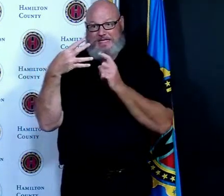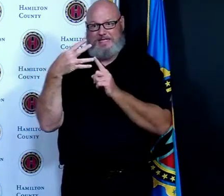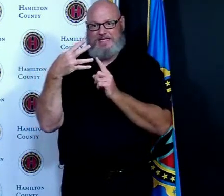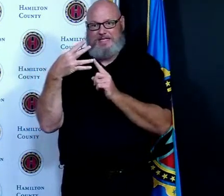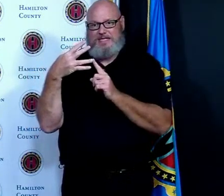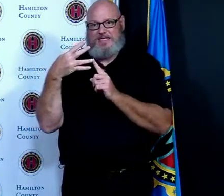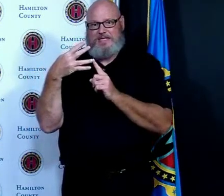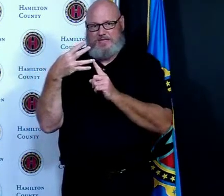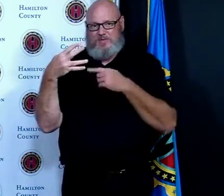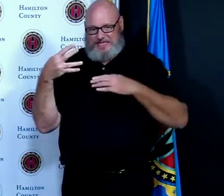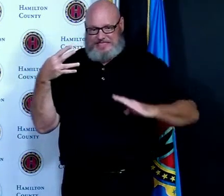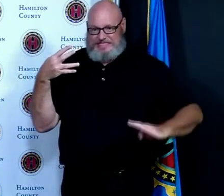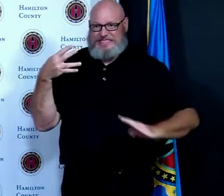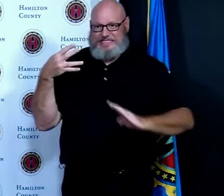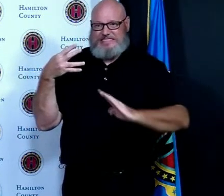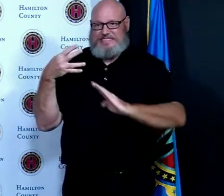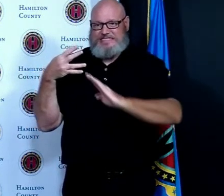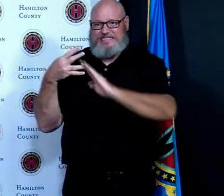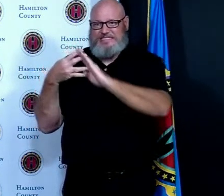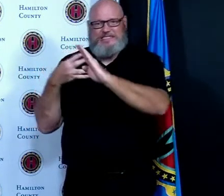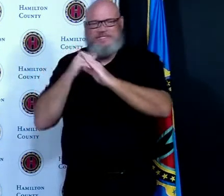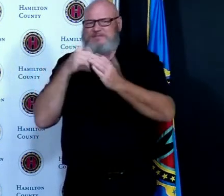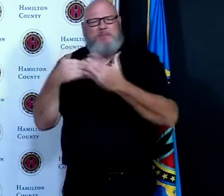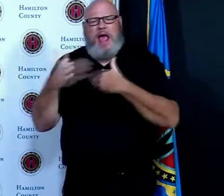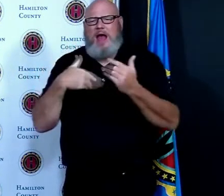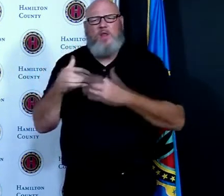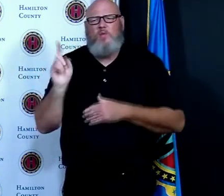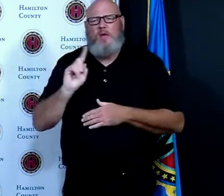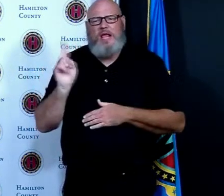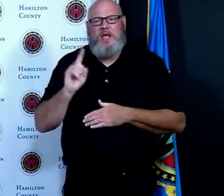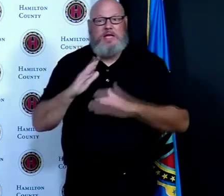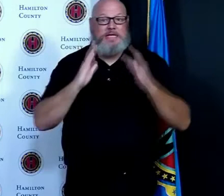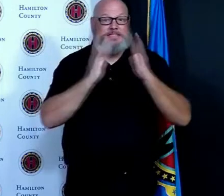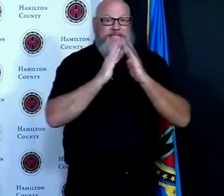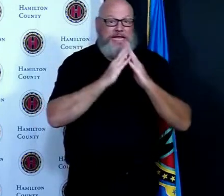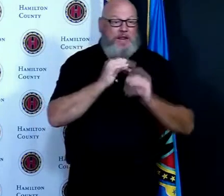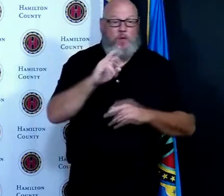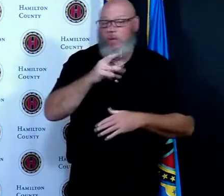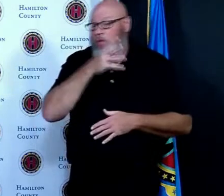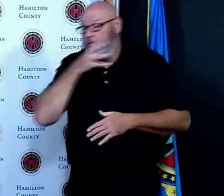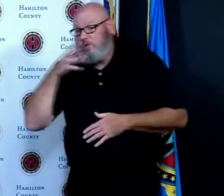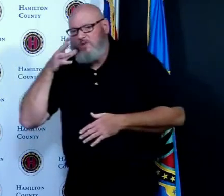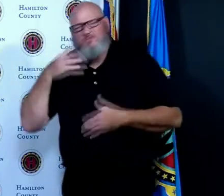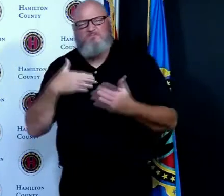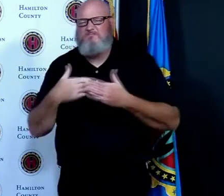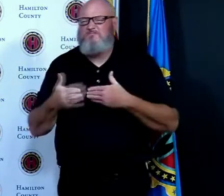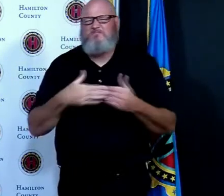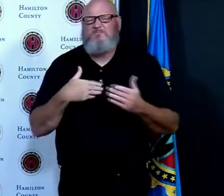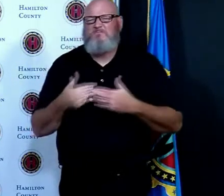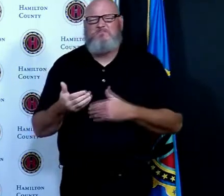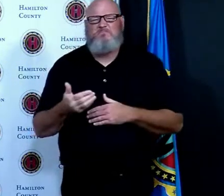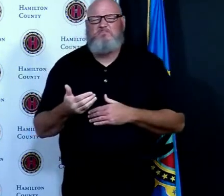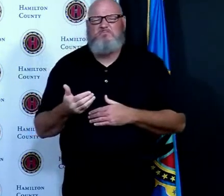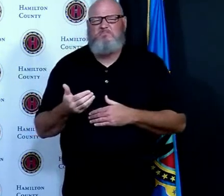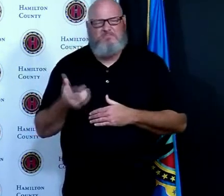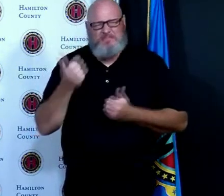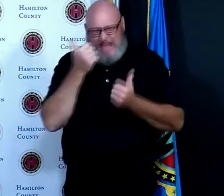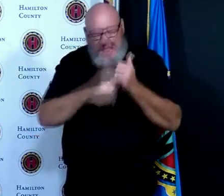county urban county we're all in this very bad trajectory no county in Ohio yet has been purple